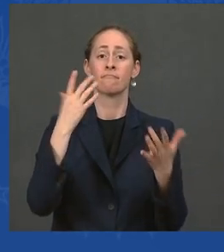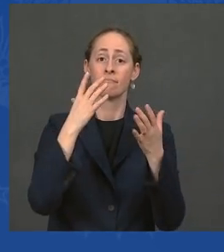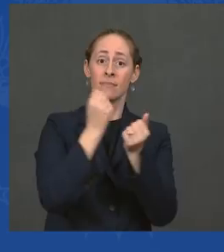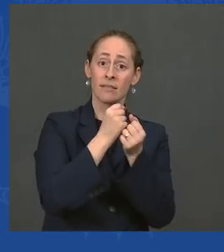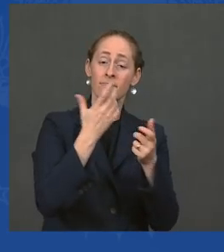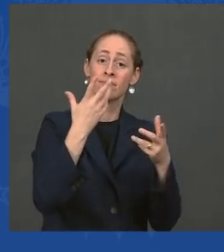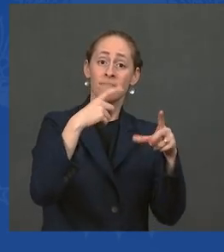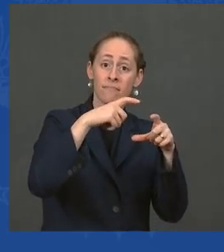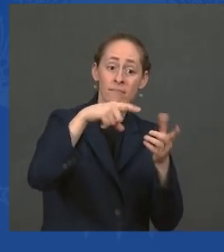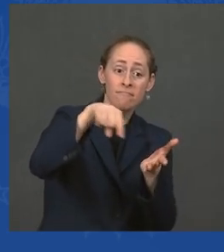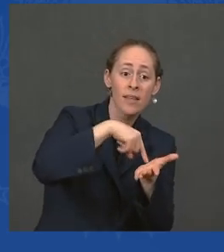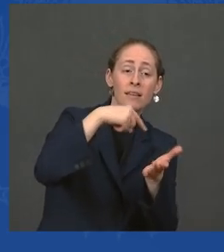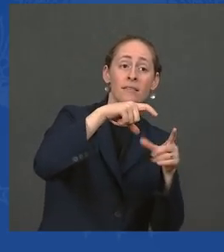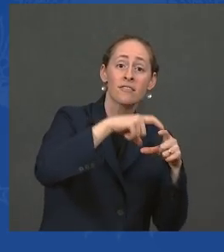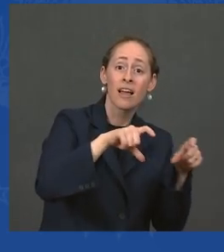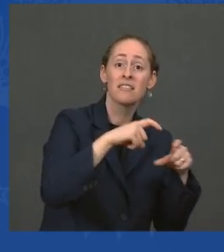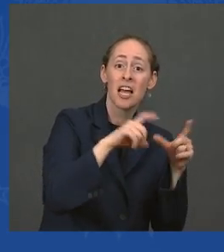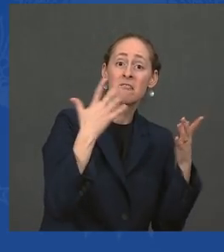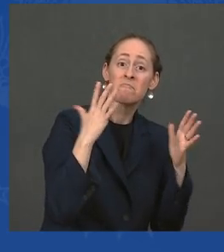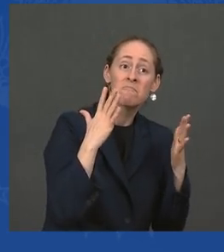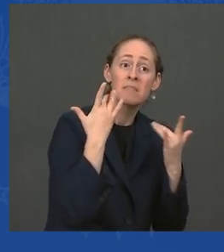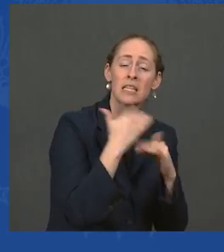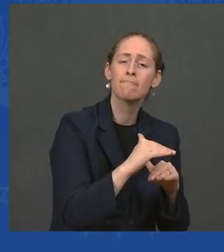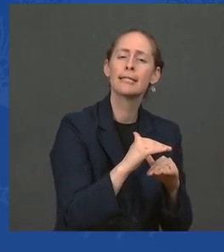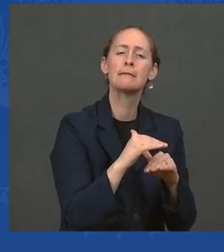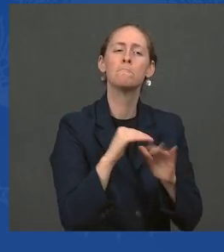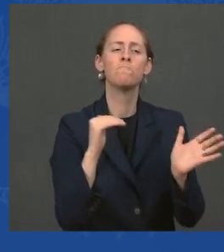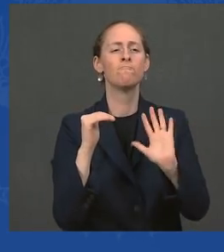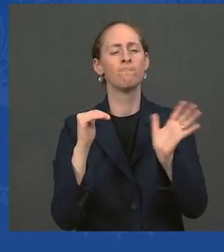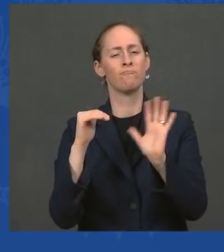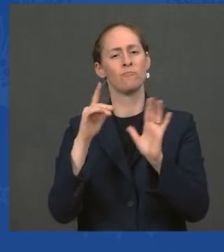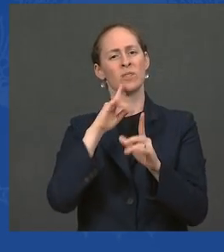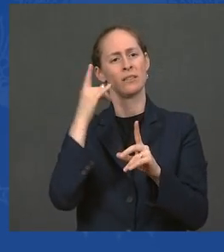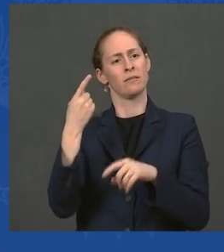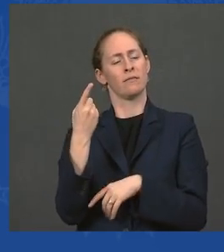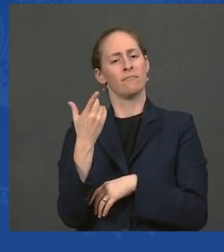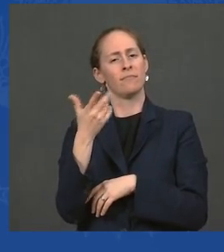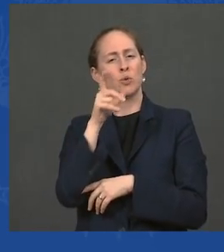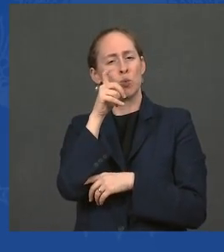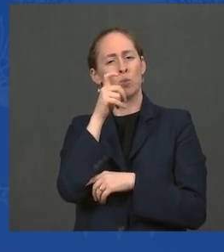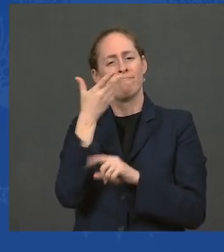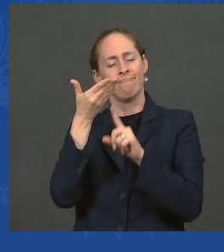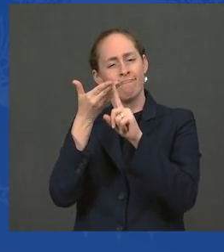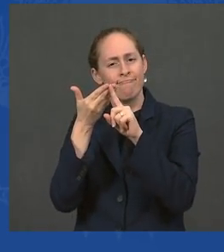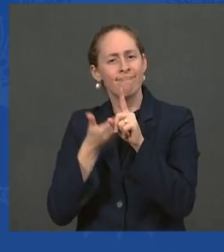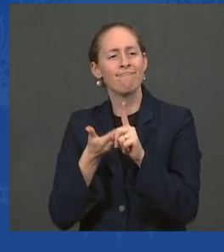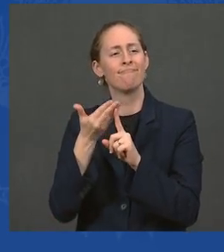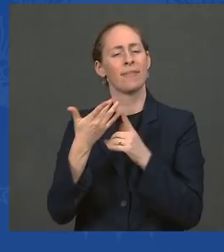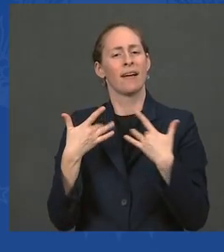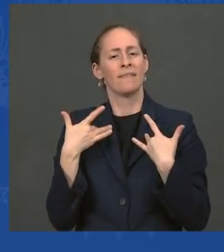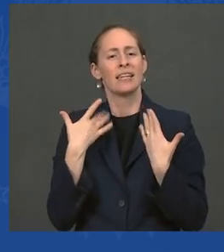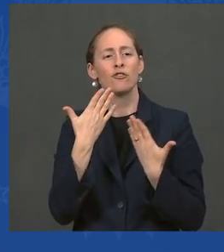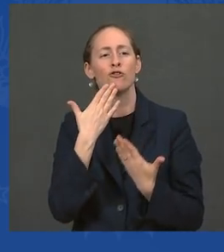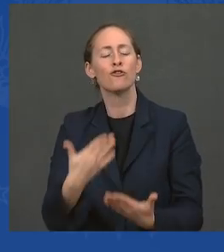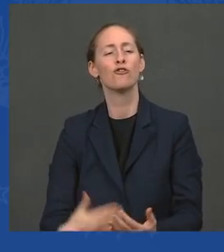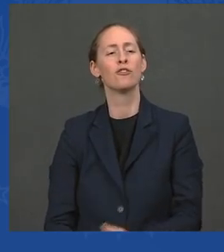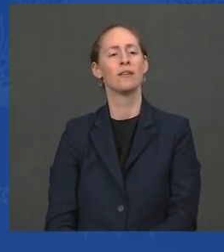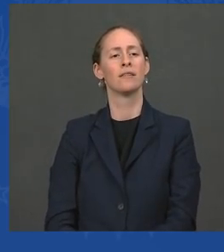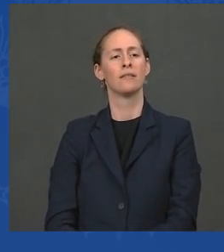It defines who you are, in his mind. And I learned that at the kitchen table in Scranton -- the place where you take care of one another.